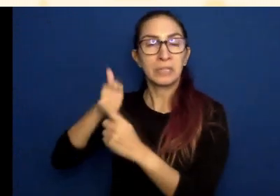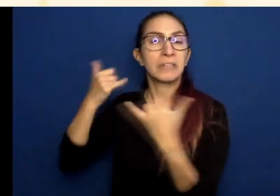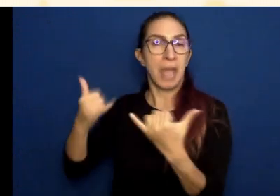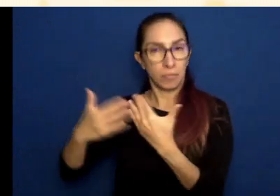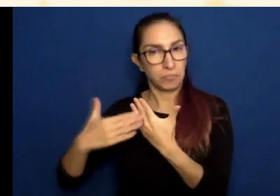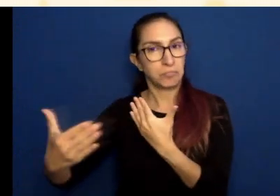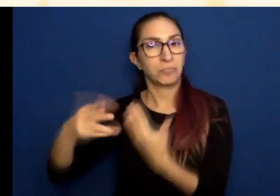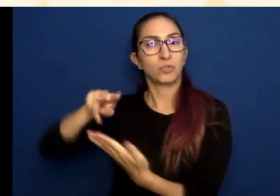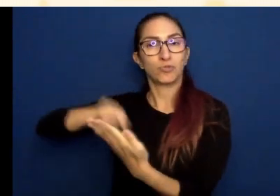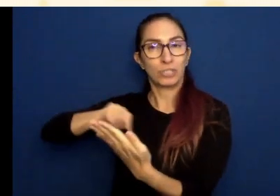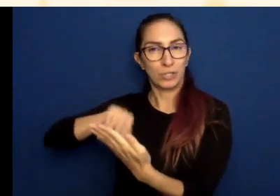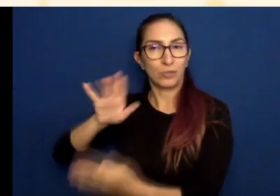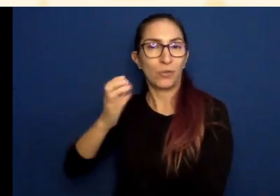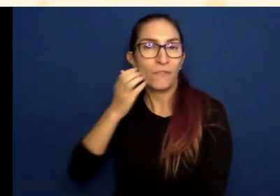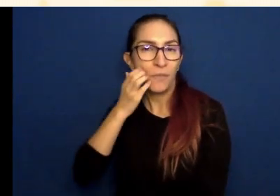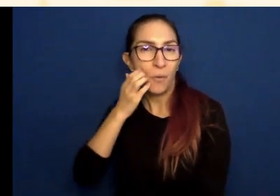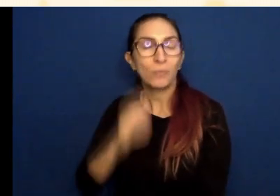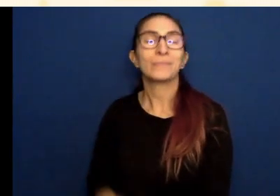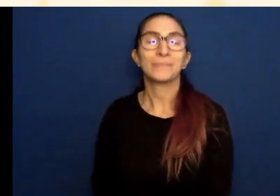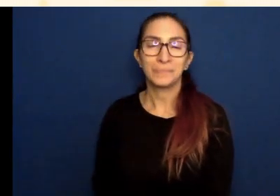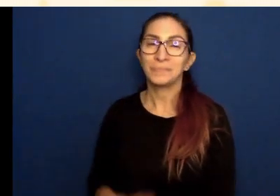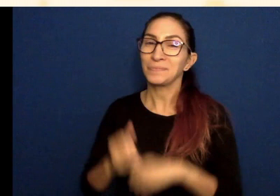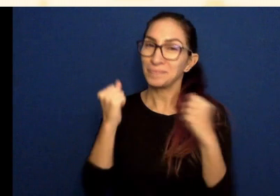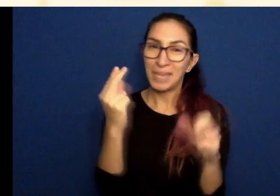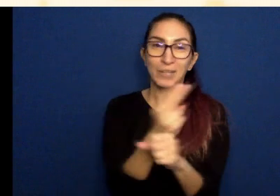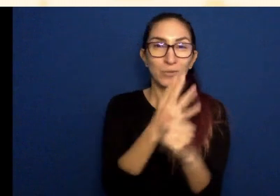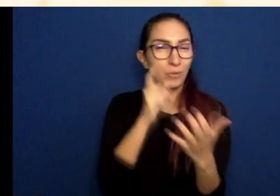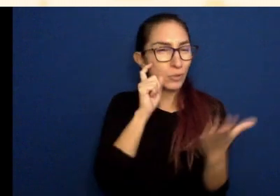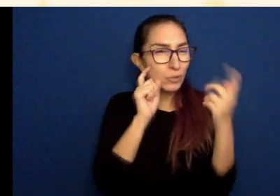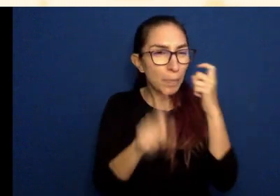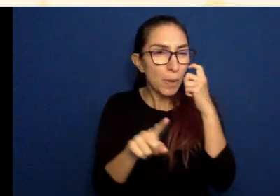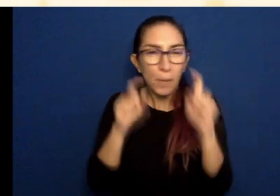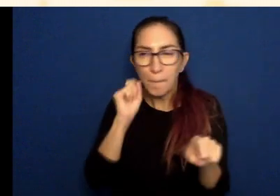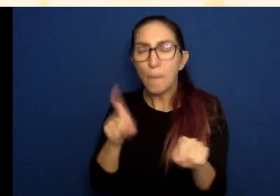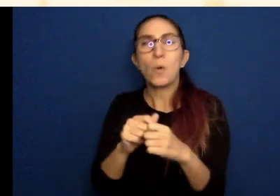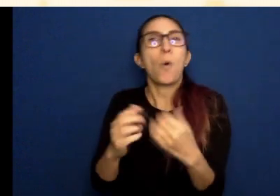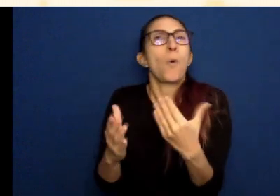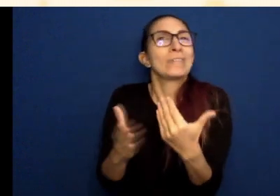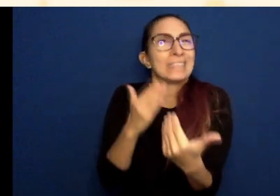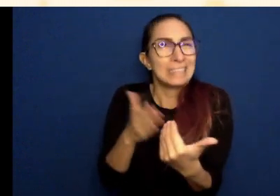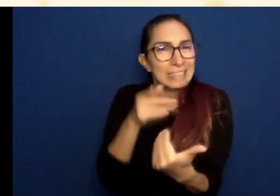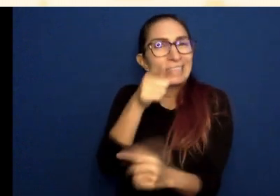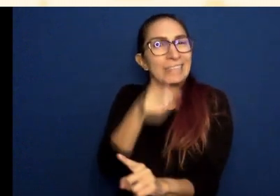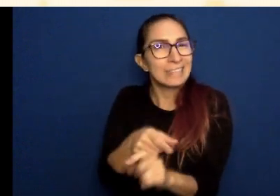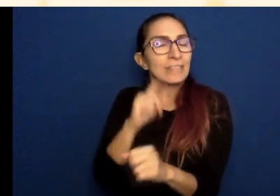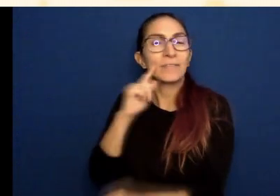on her own accord, how to increase the text size, and so she reads it all on her phone.